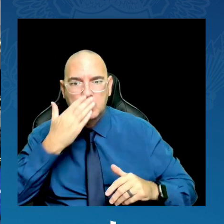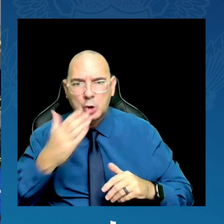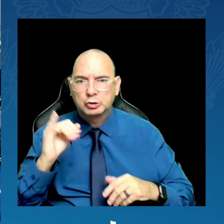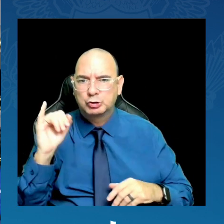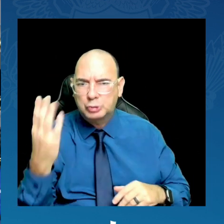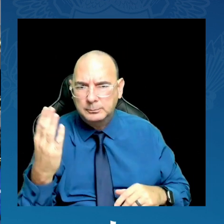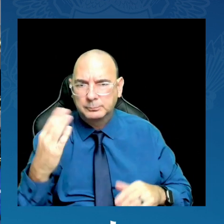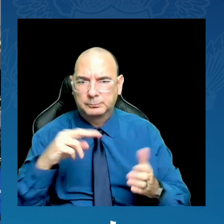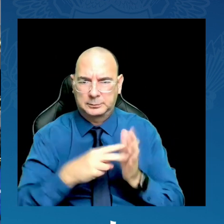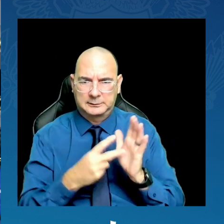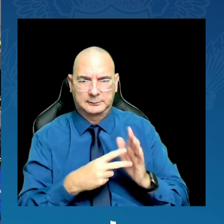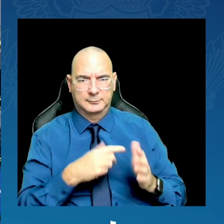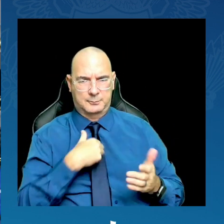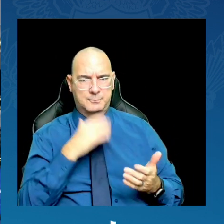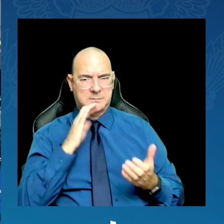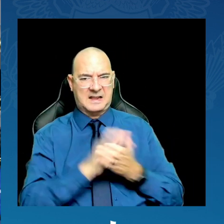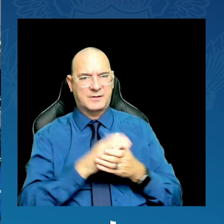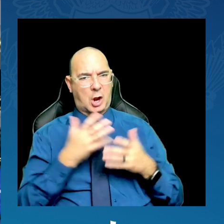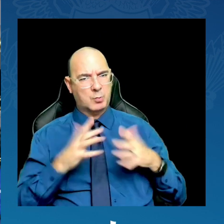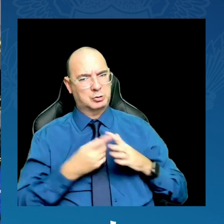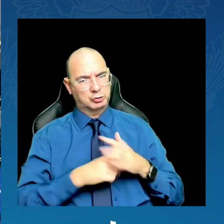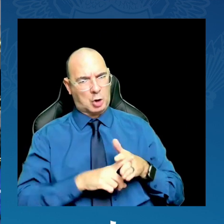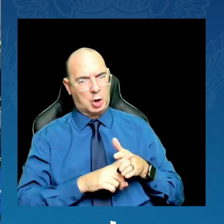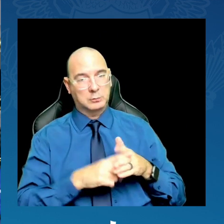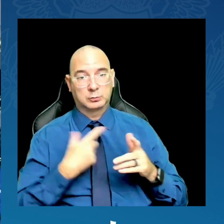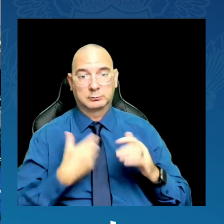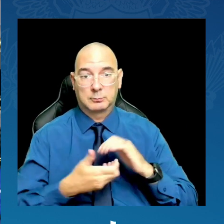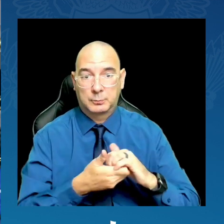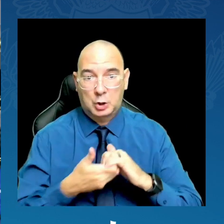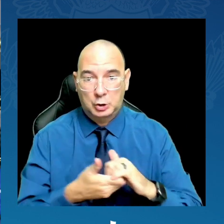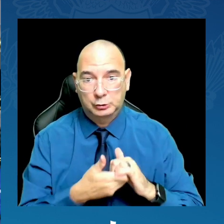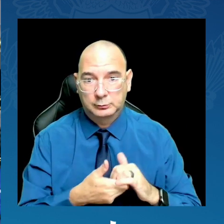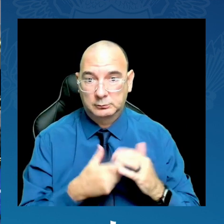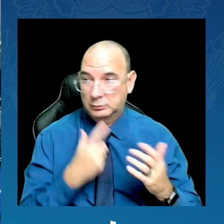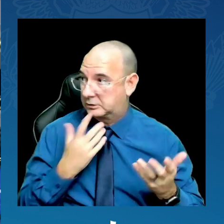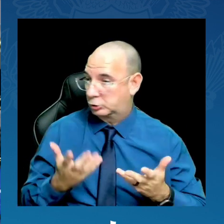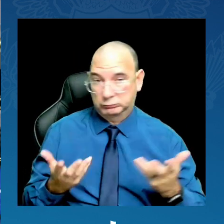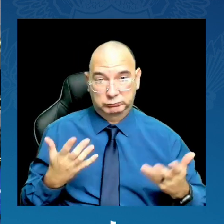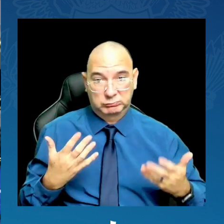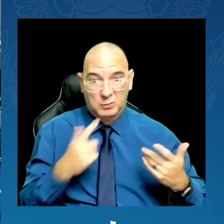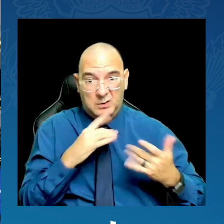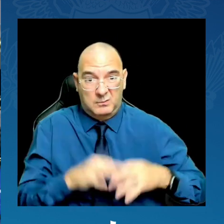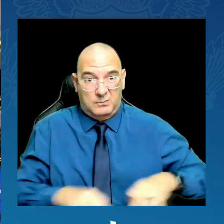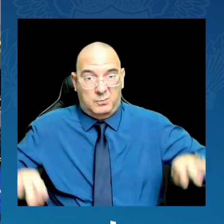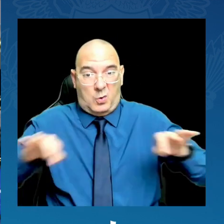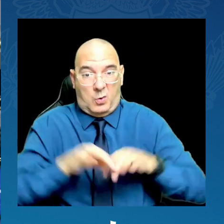But the collaboration that we have here is important. And to that end, I'm asking the answer administrator,